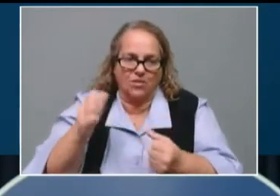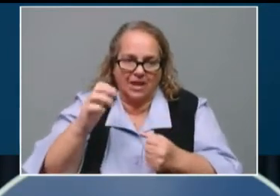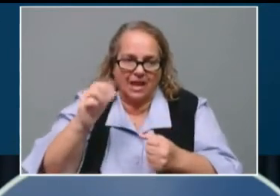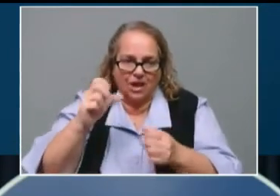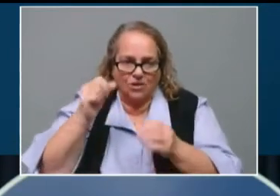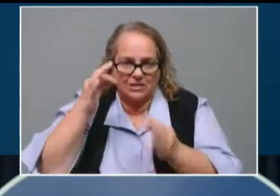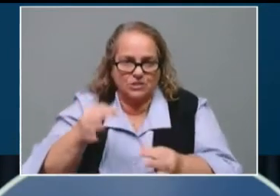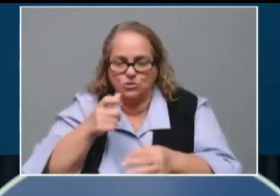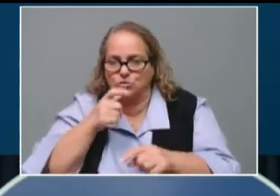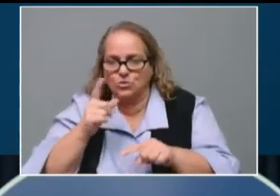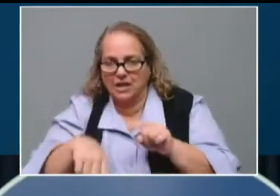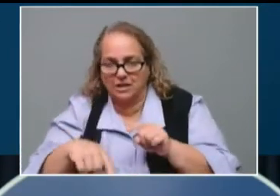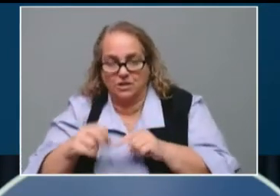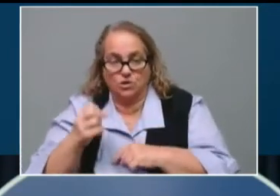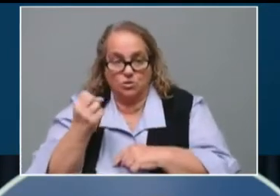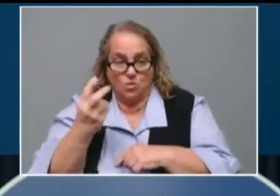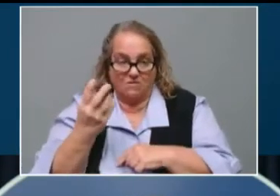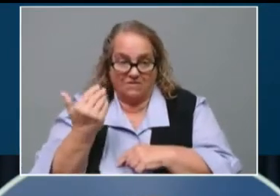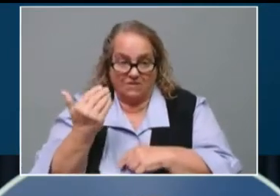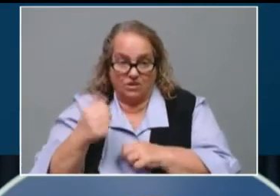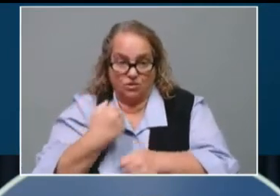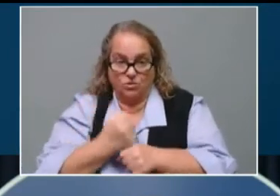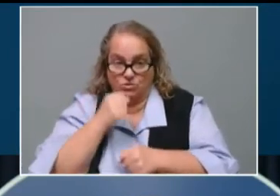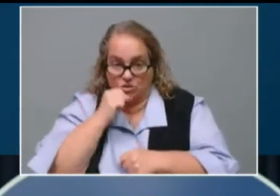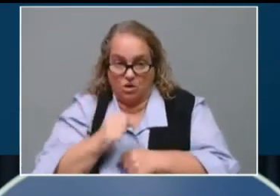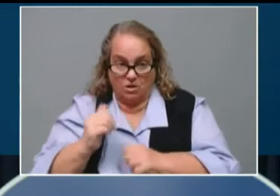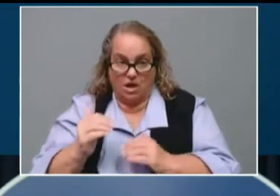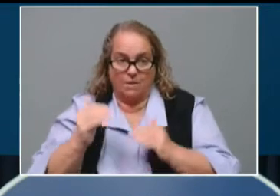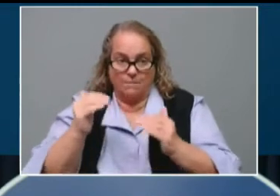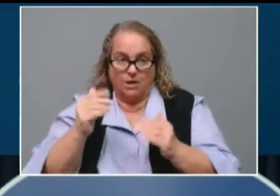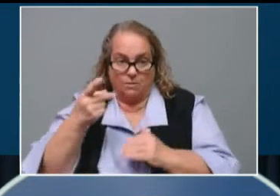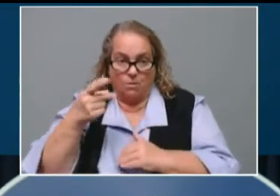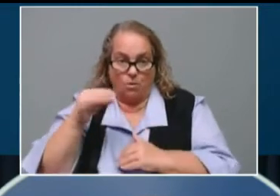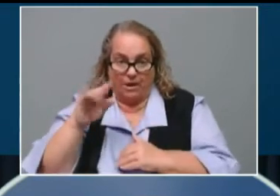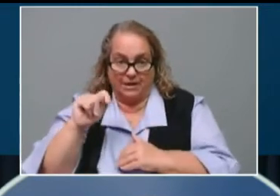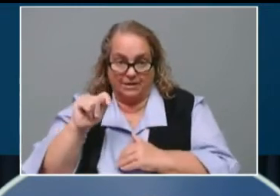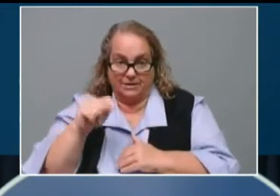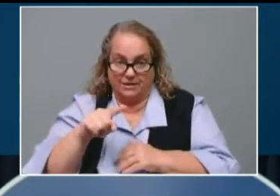15 year olds up a point long way to go. But uh that's that's my son will's